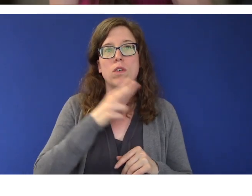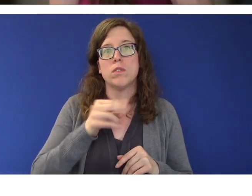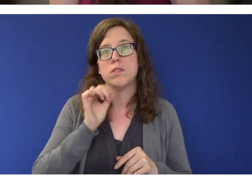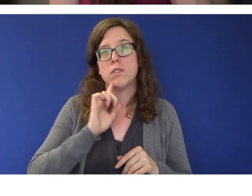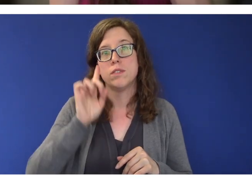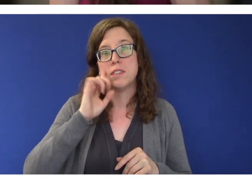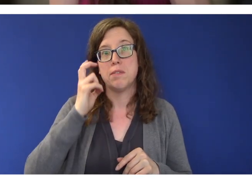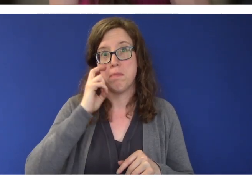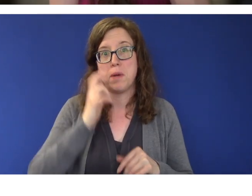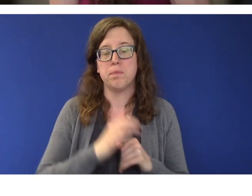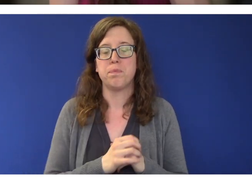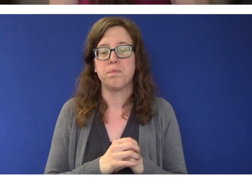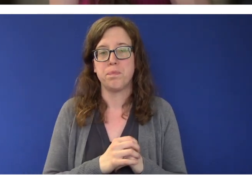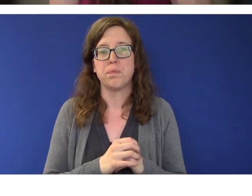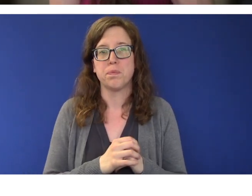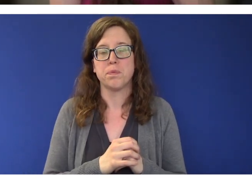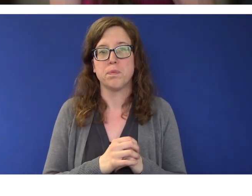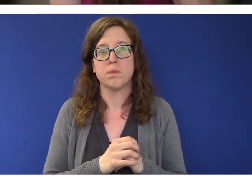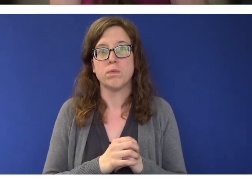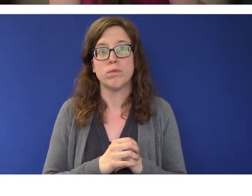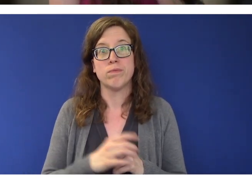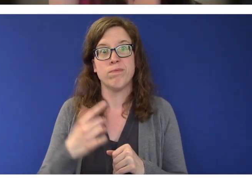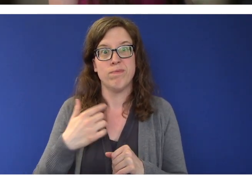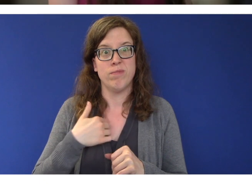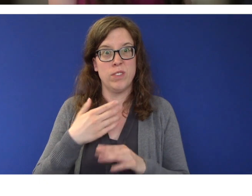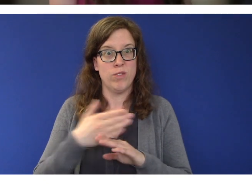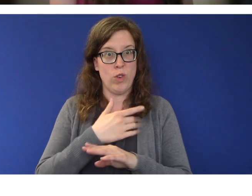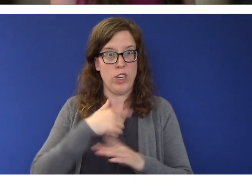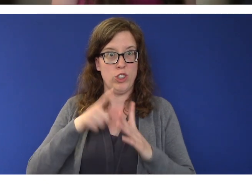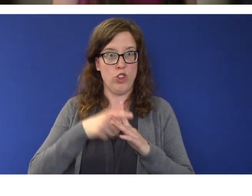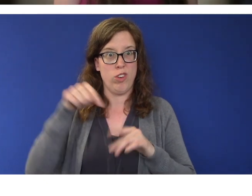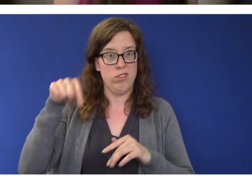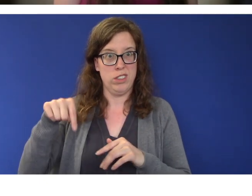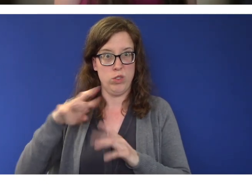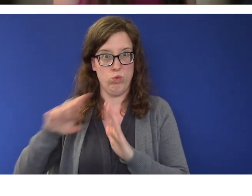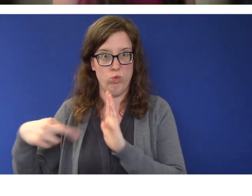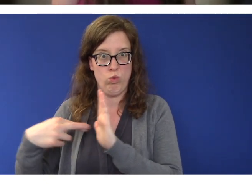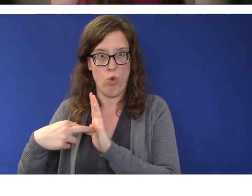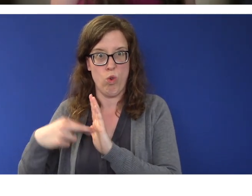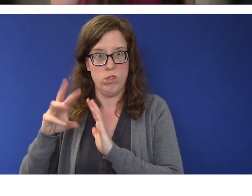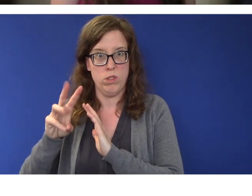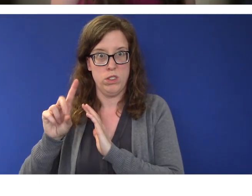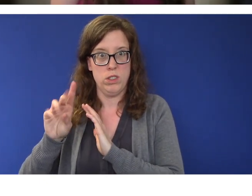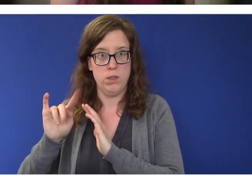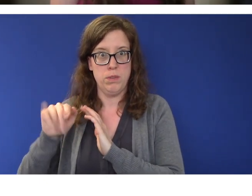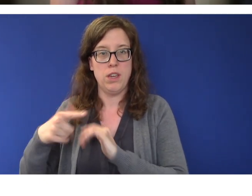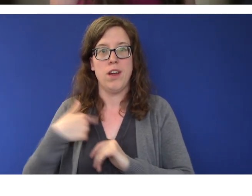Hard of Hearing and Deafblind. Before stepping into this position I was a teacher of the deaf